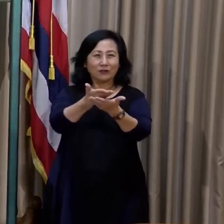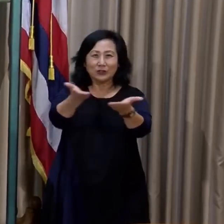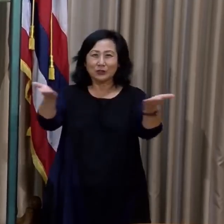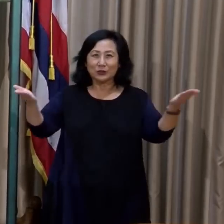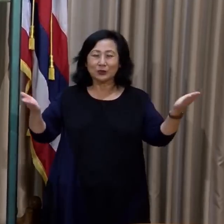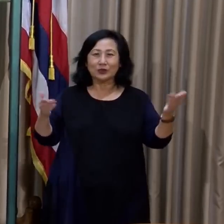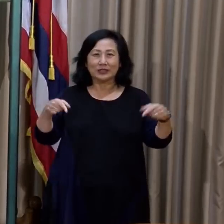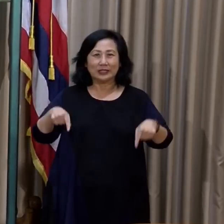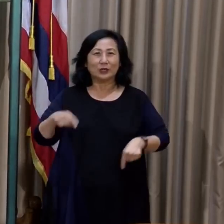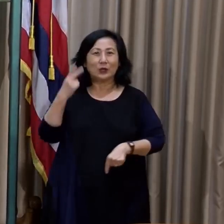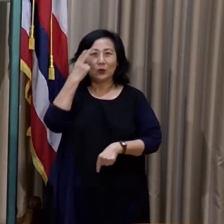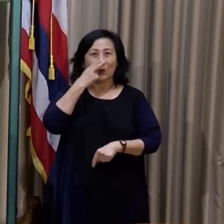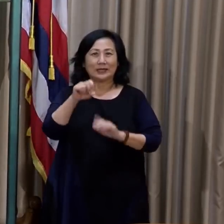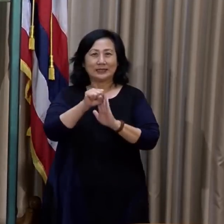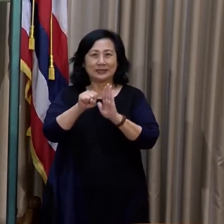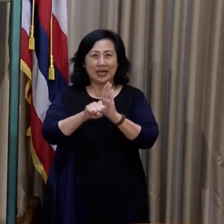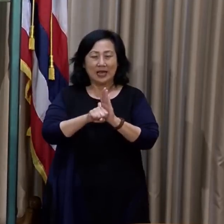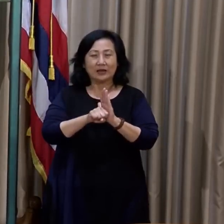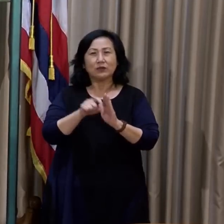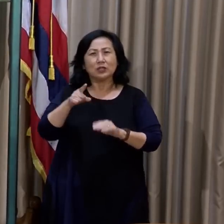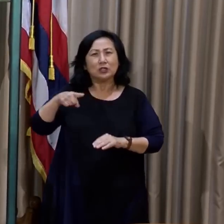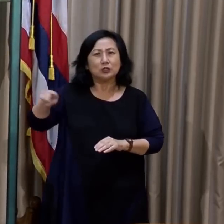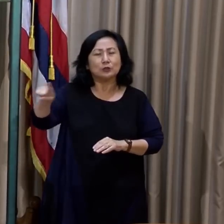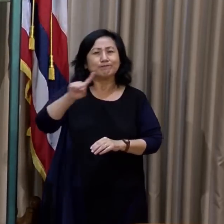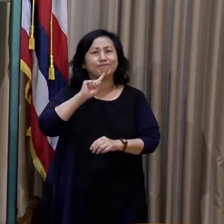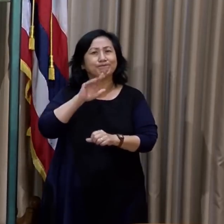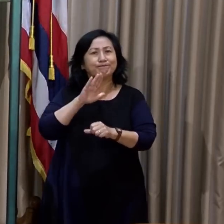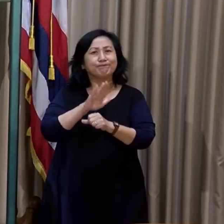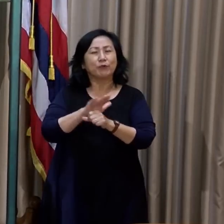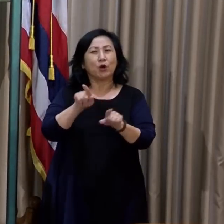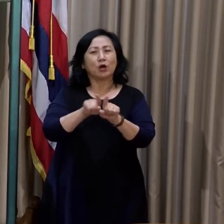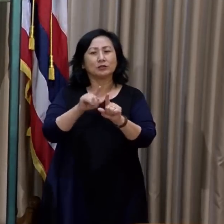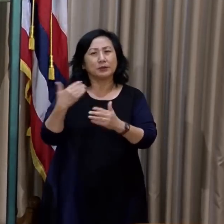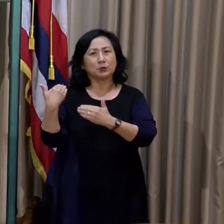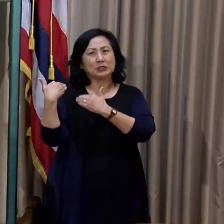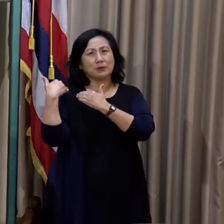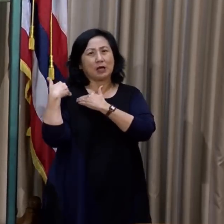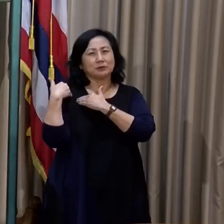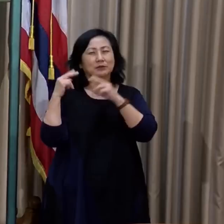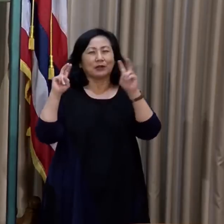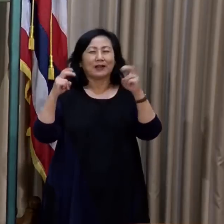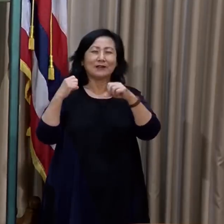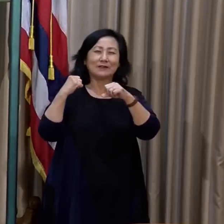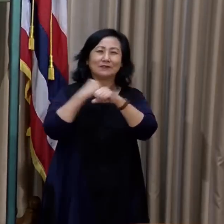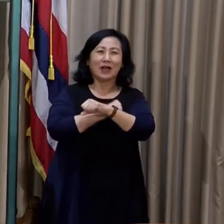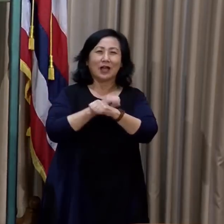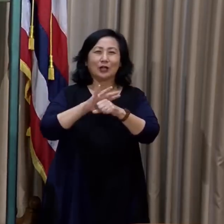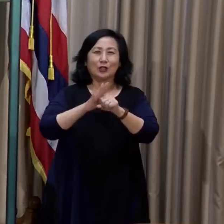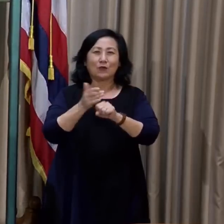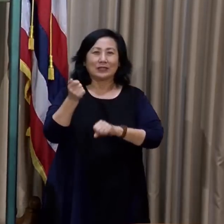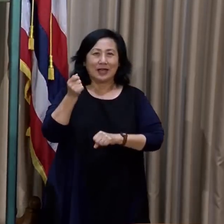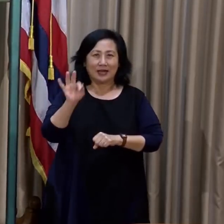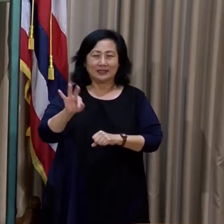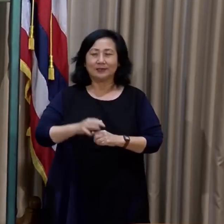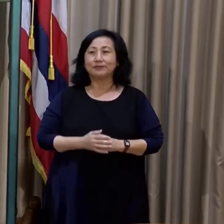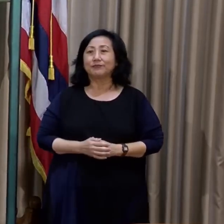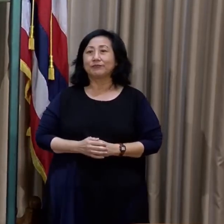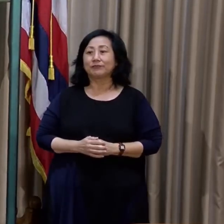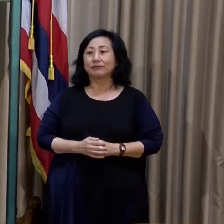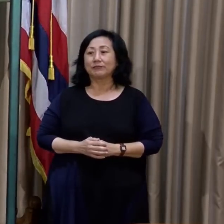GOOD AFTERNOON. I JUST WANTED TO START BY THANKING ALL OF YOU, ALL AROUND THE STATE FOR BEING COMMITTED, AND TAKING PERSONAL